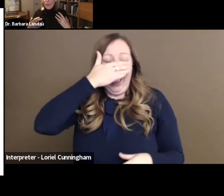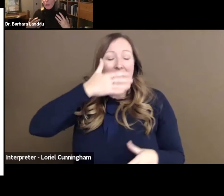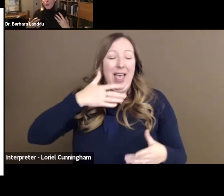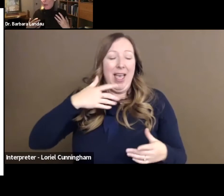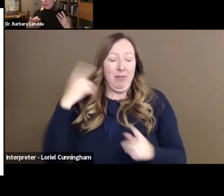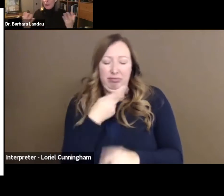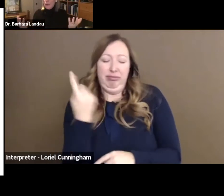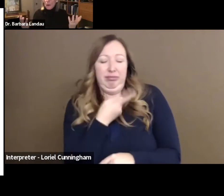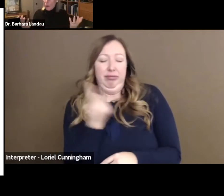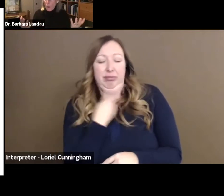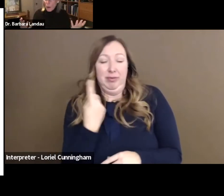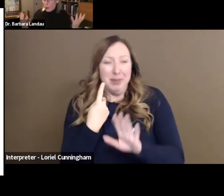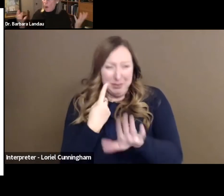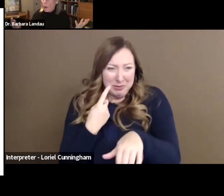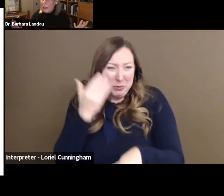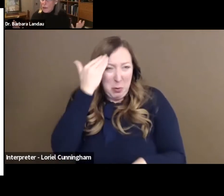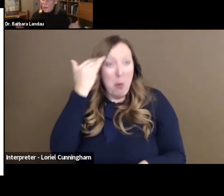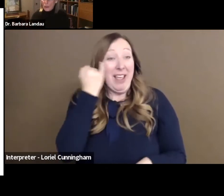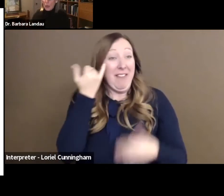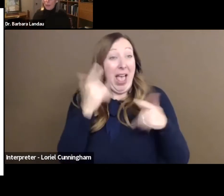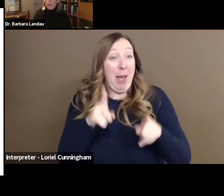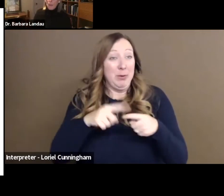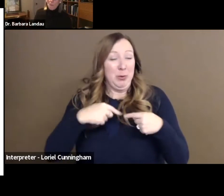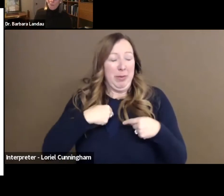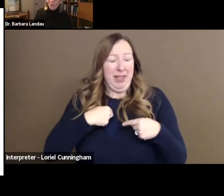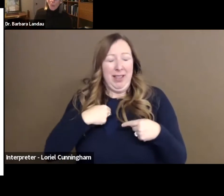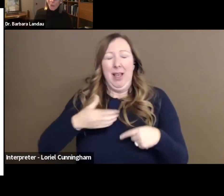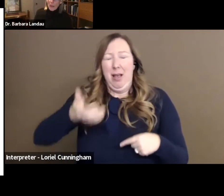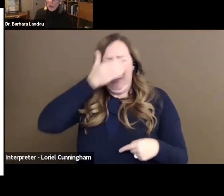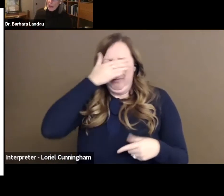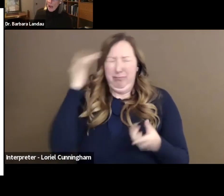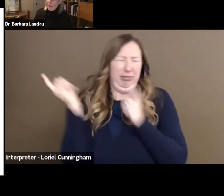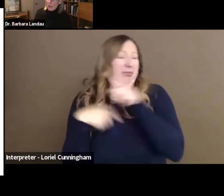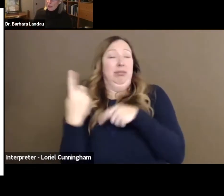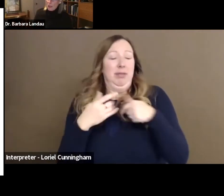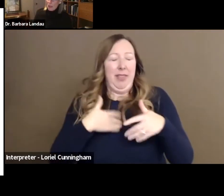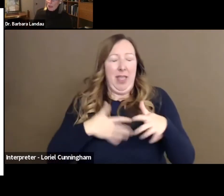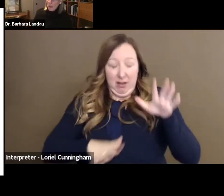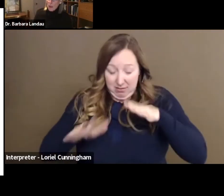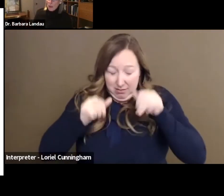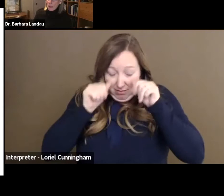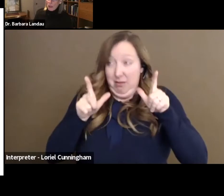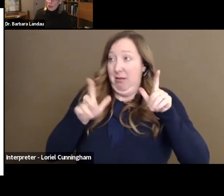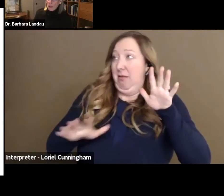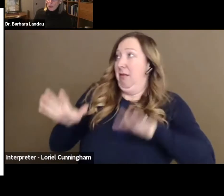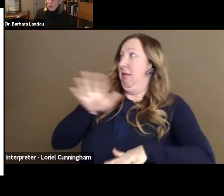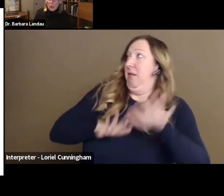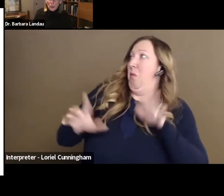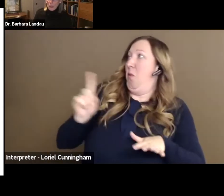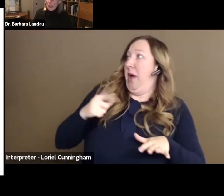disoriented you don't know where the door is for example